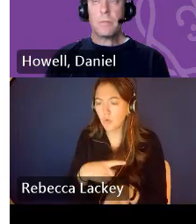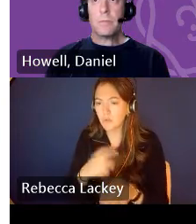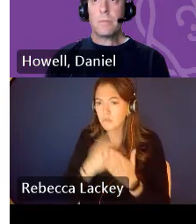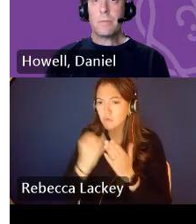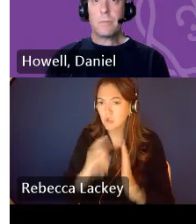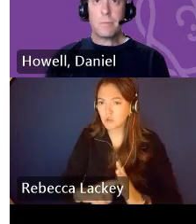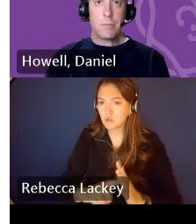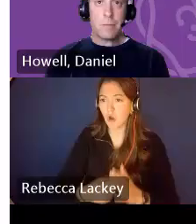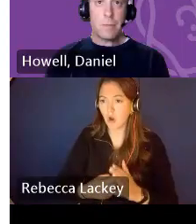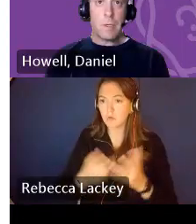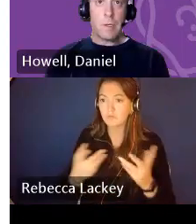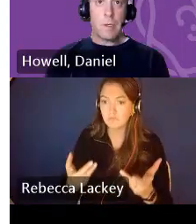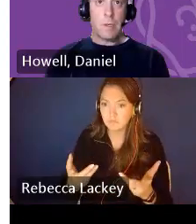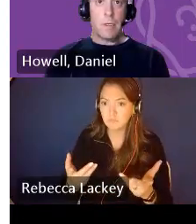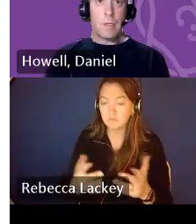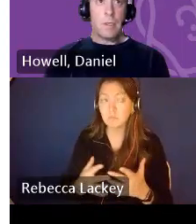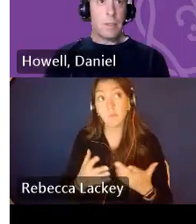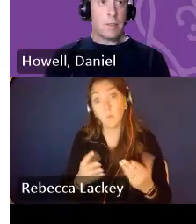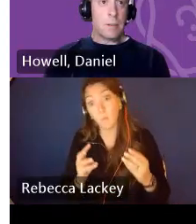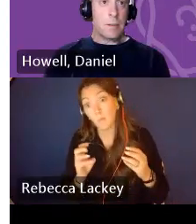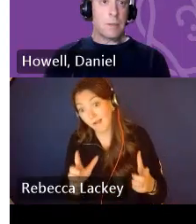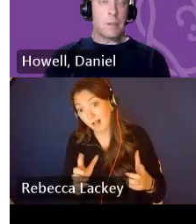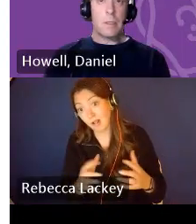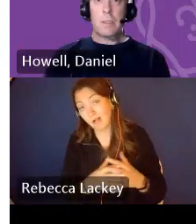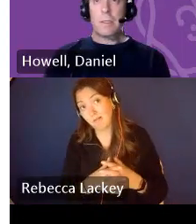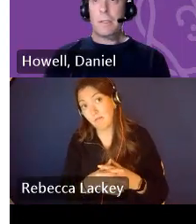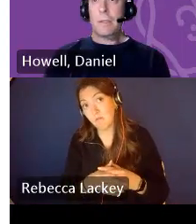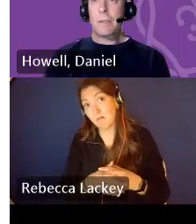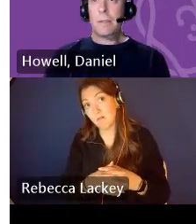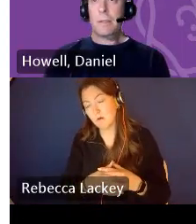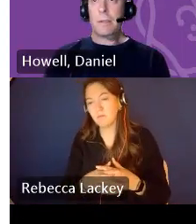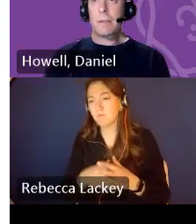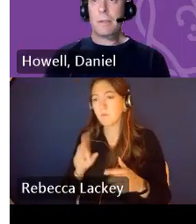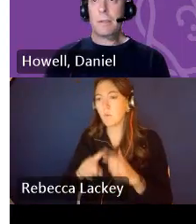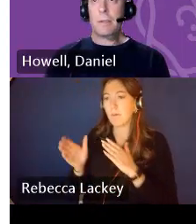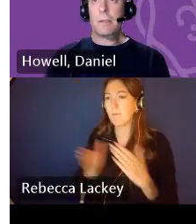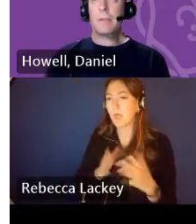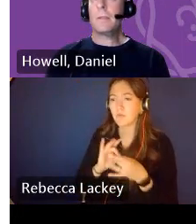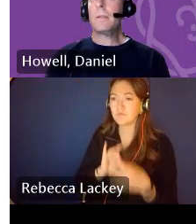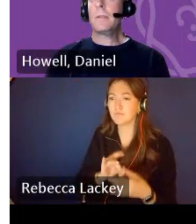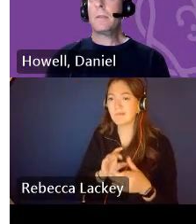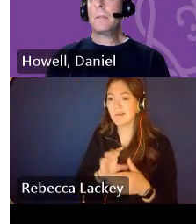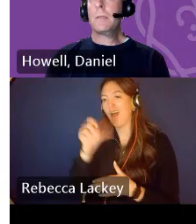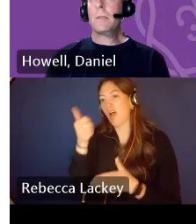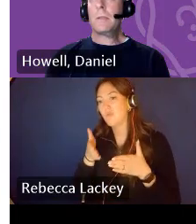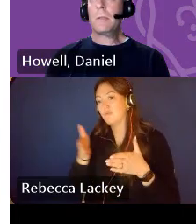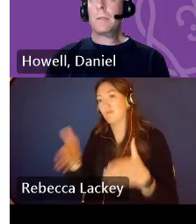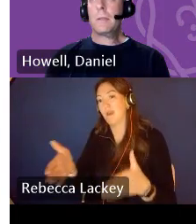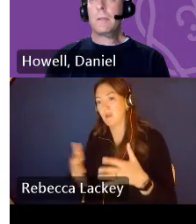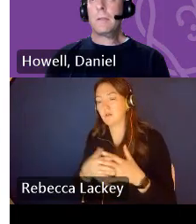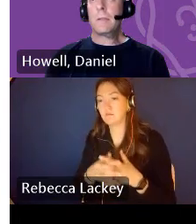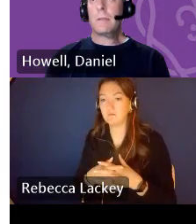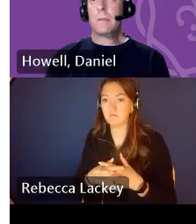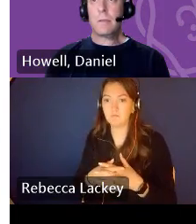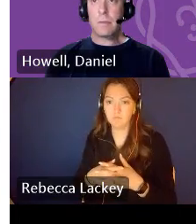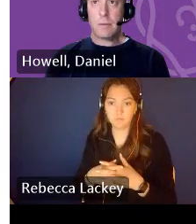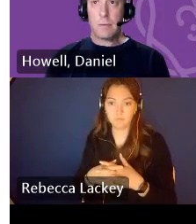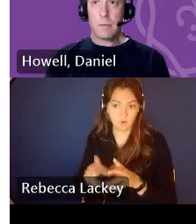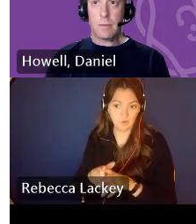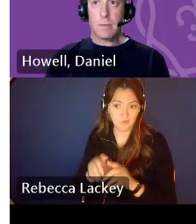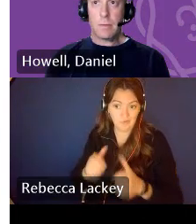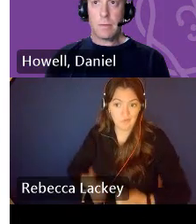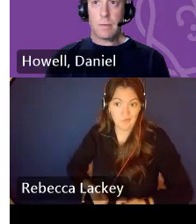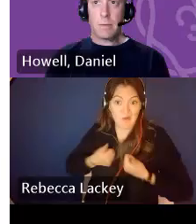starts? Well, and what are the plans regarding alternative routes along with resident insurance